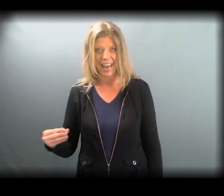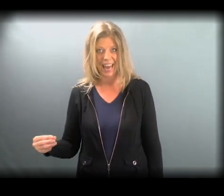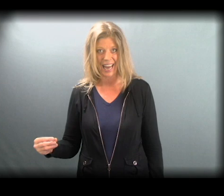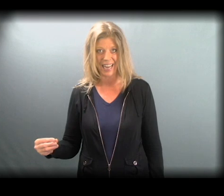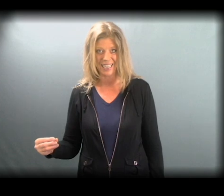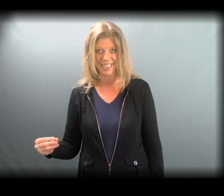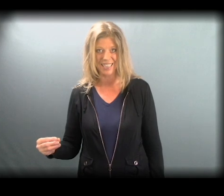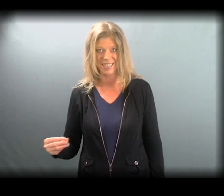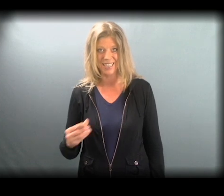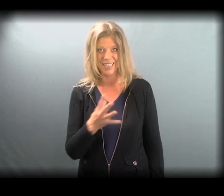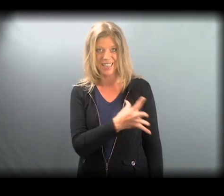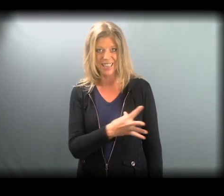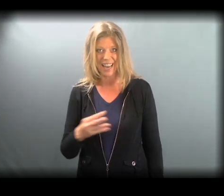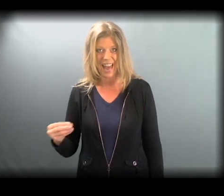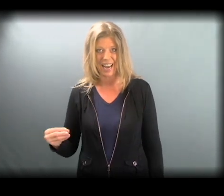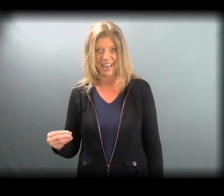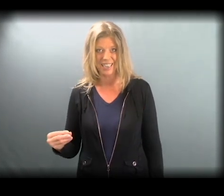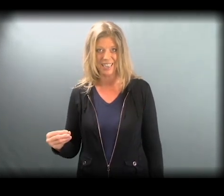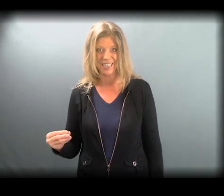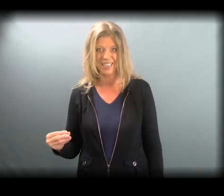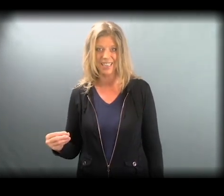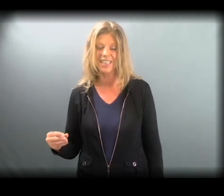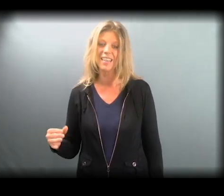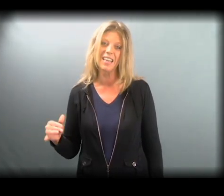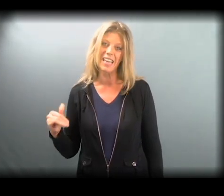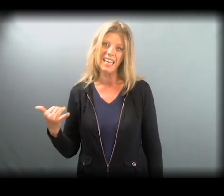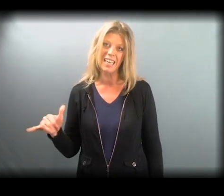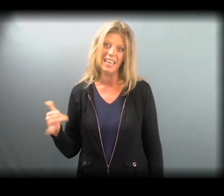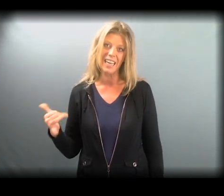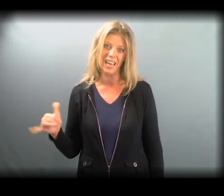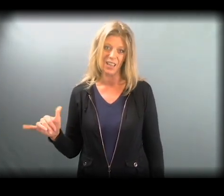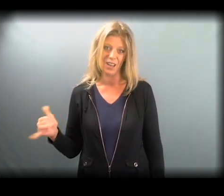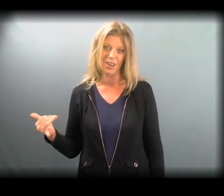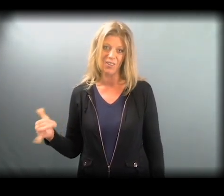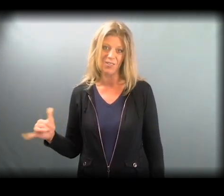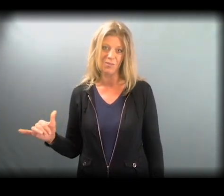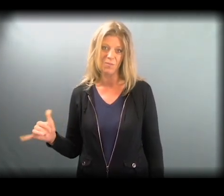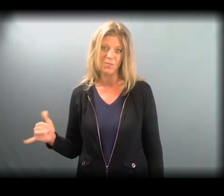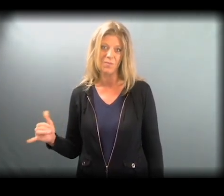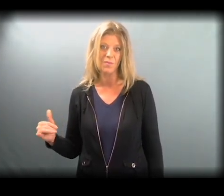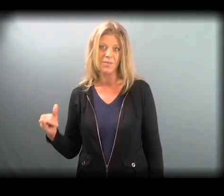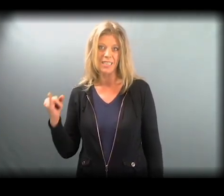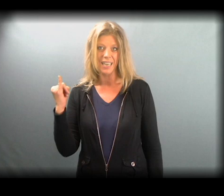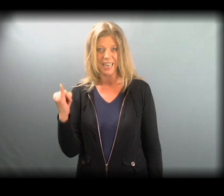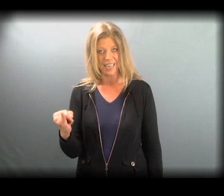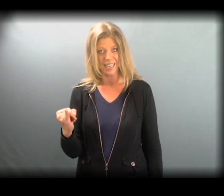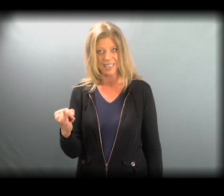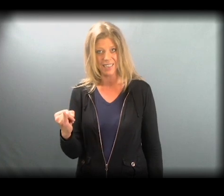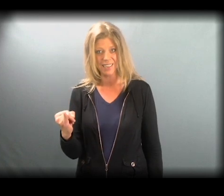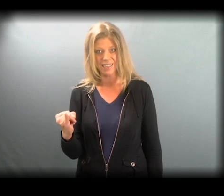AND YELLOW IS